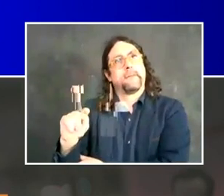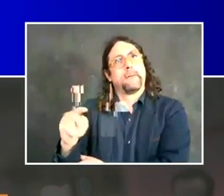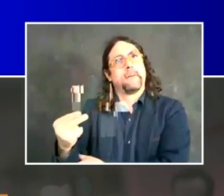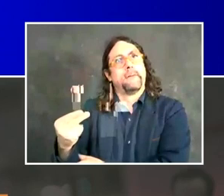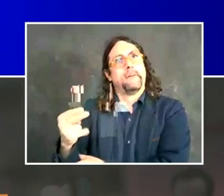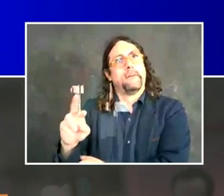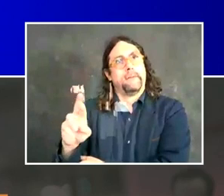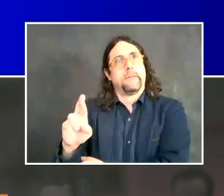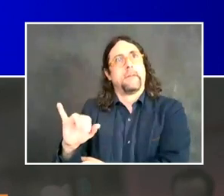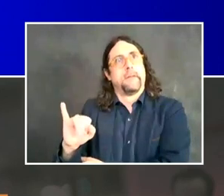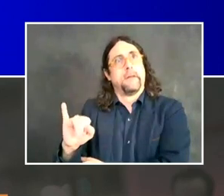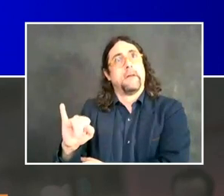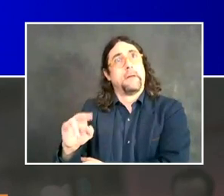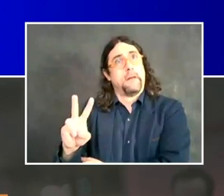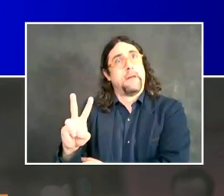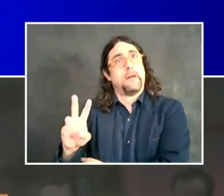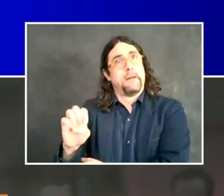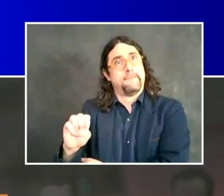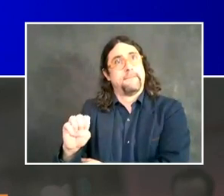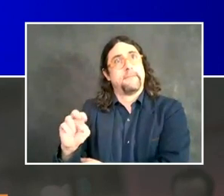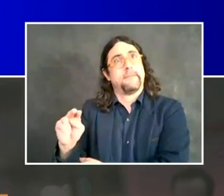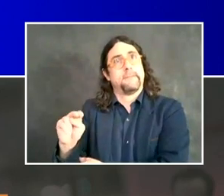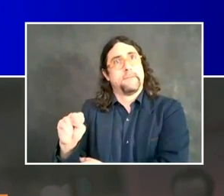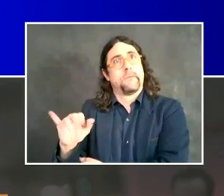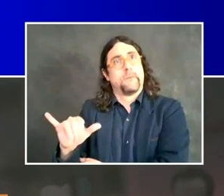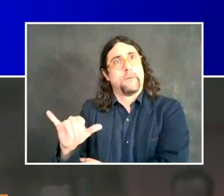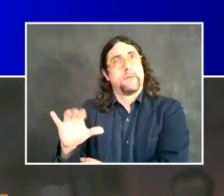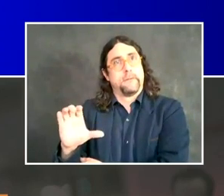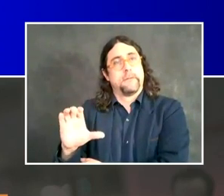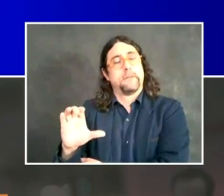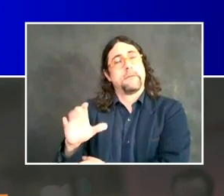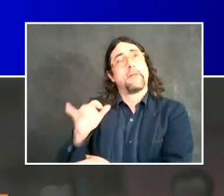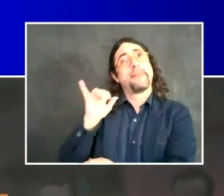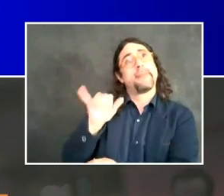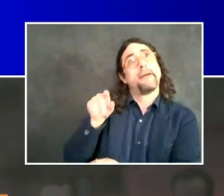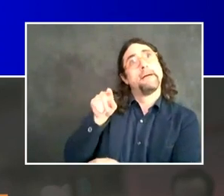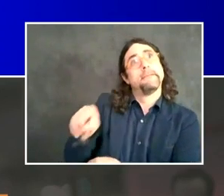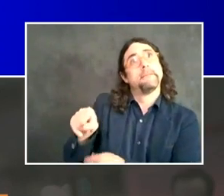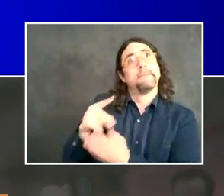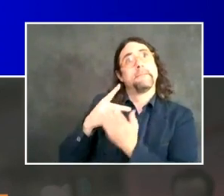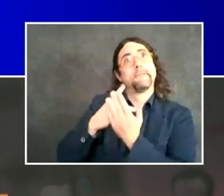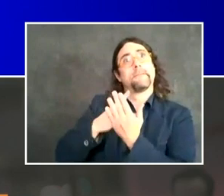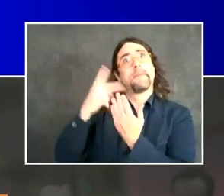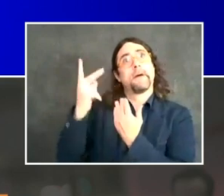OPEN UP ACCESS TO MENTAL HEALTH. AND THAT INITIATIVE WAS FOR ALL